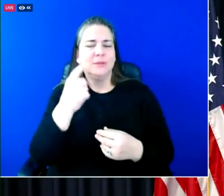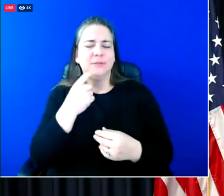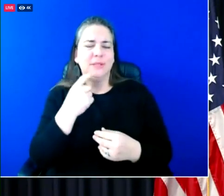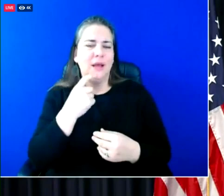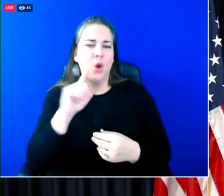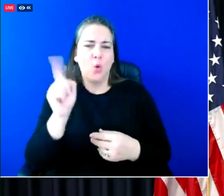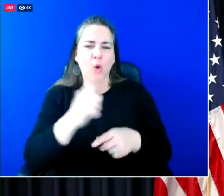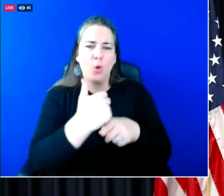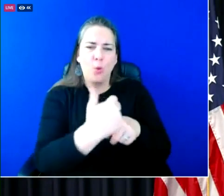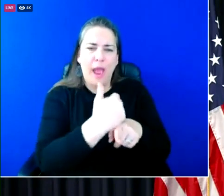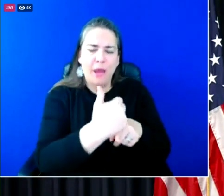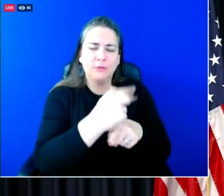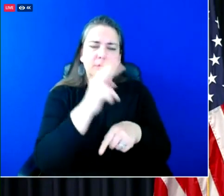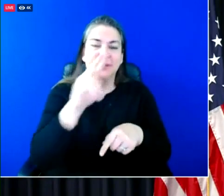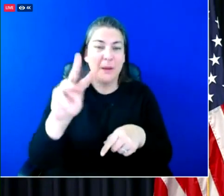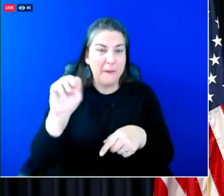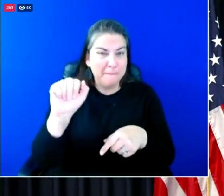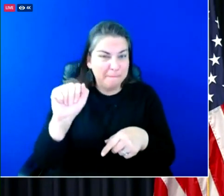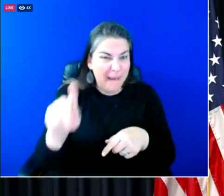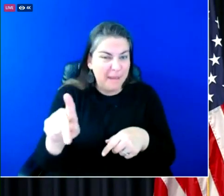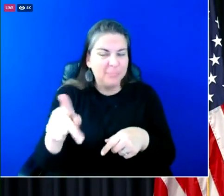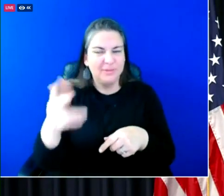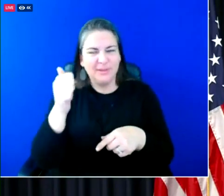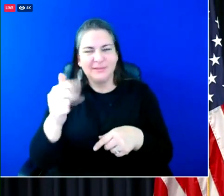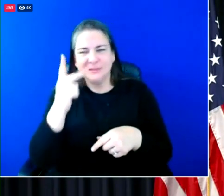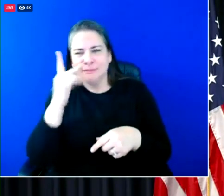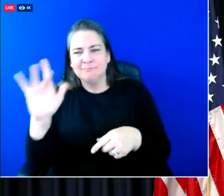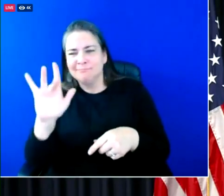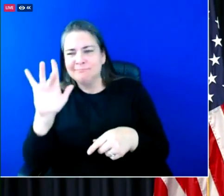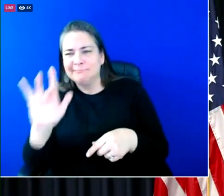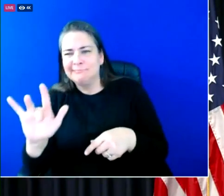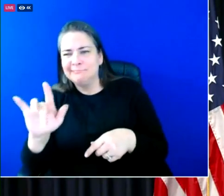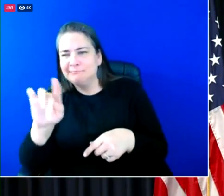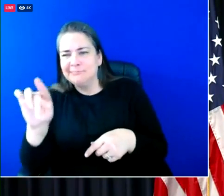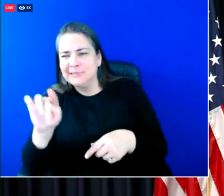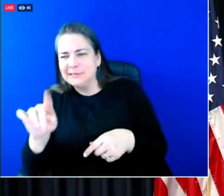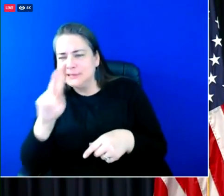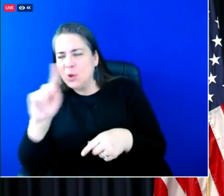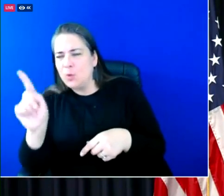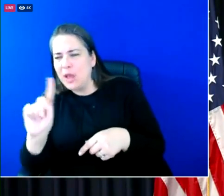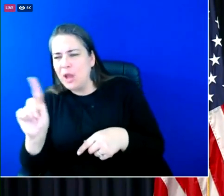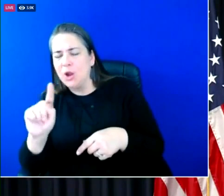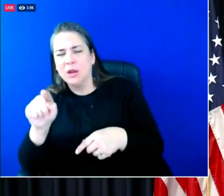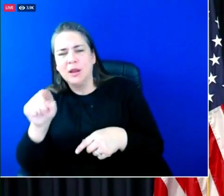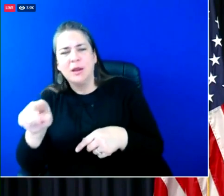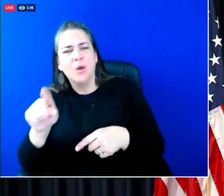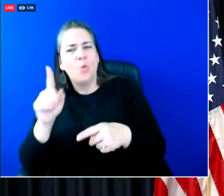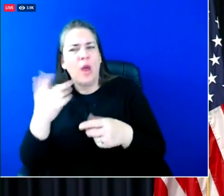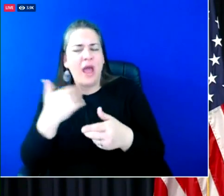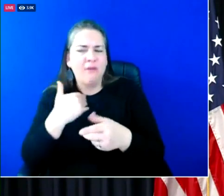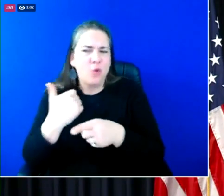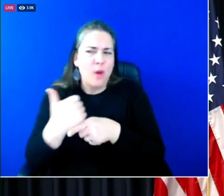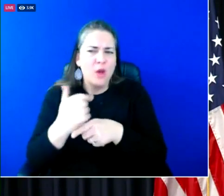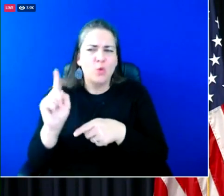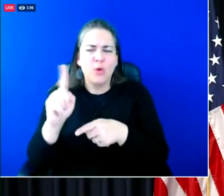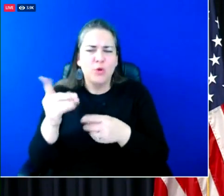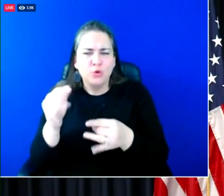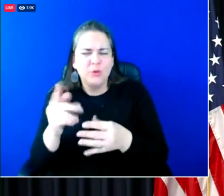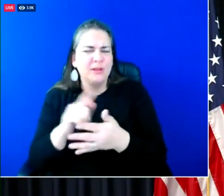and links to go k y dot k y dot gov to check road conditions.